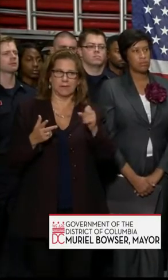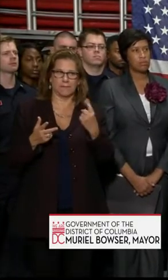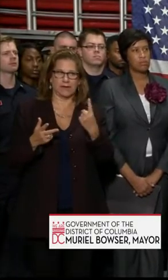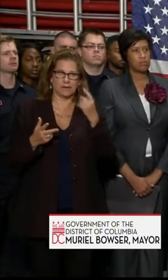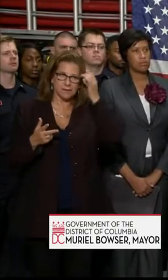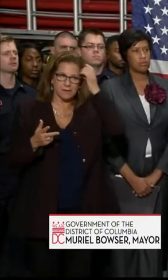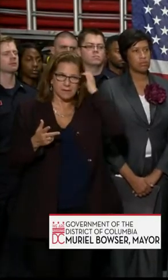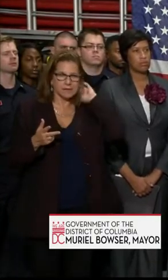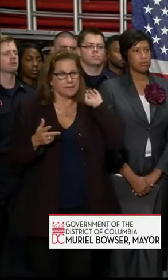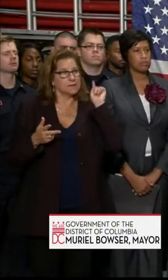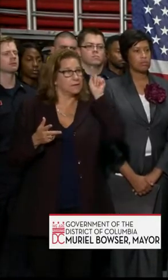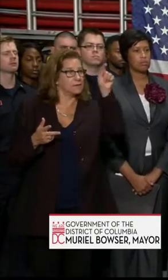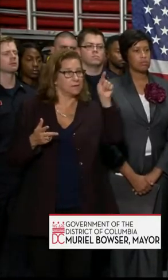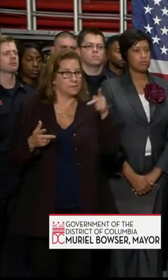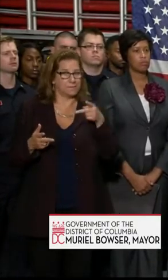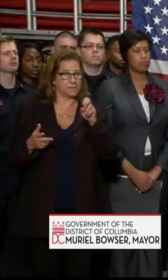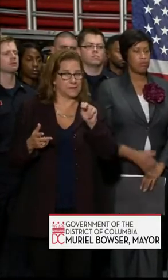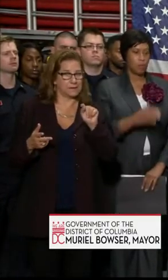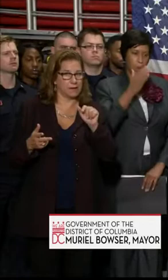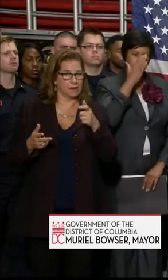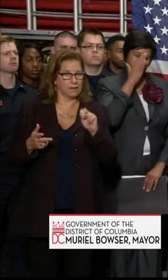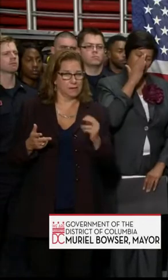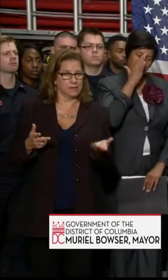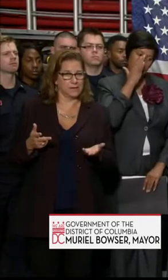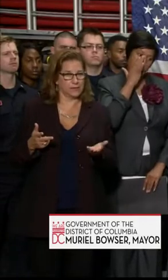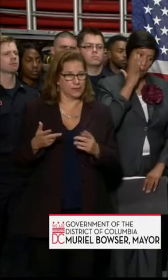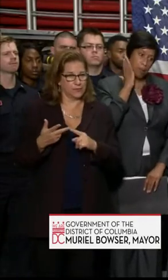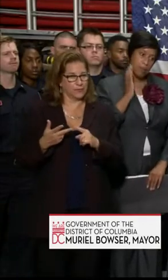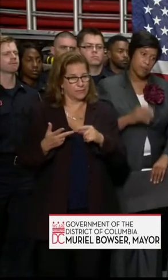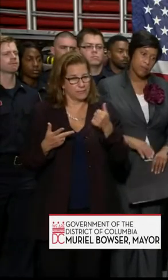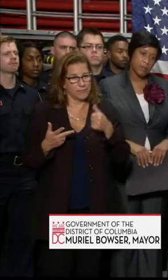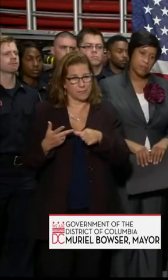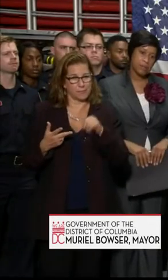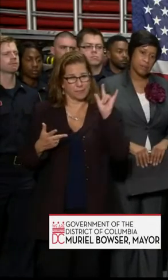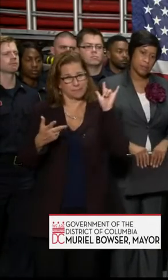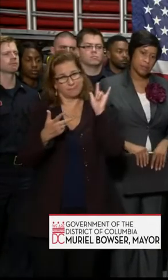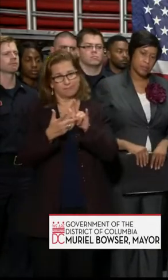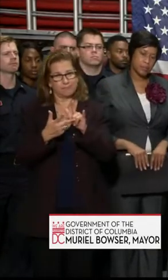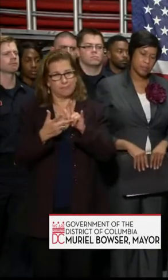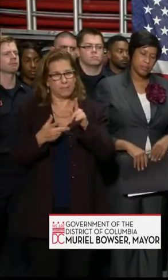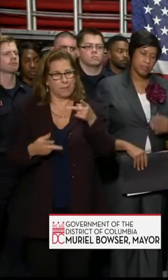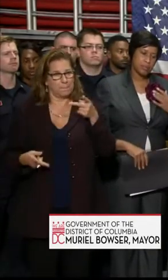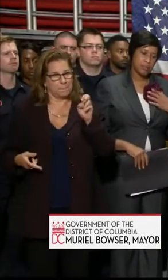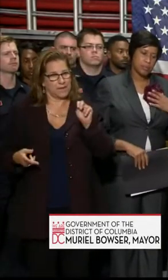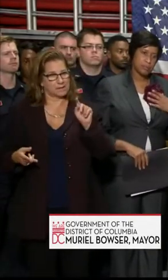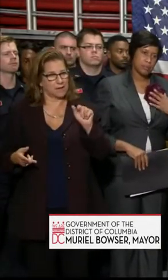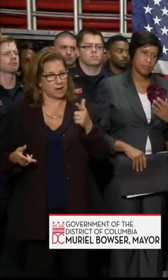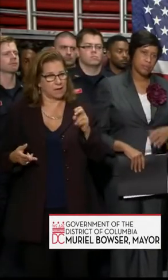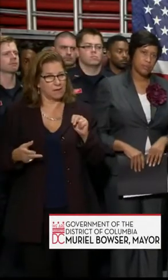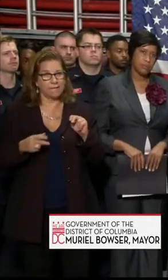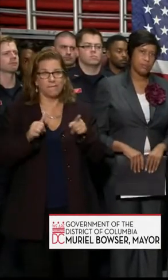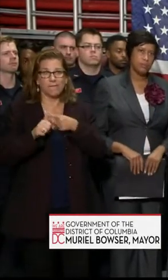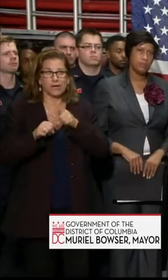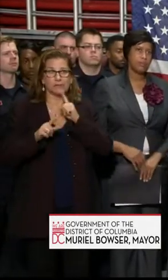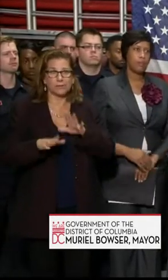VIVID IMAGES THAT SHOWED FIRST RESPONDERS RUNNING TOWARDS THE BURNING WRECKAGE. AMONG THEM HUNDREDS OF D.C.'S